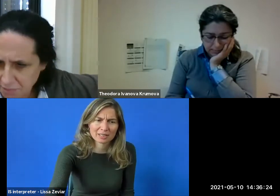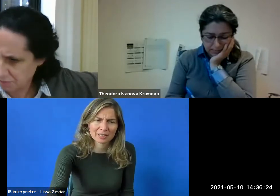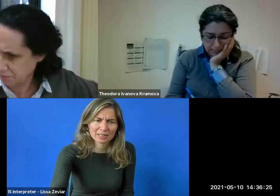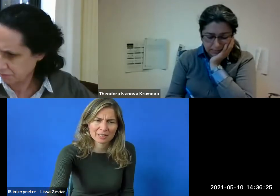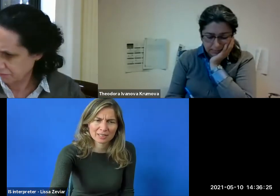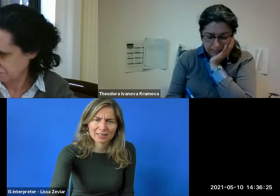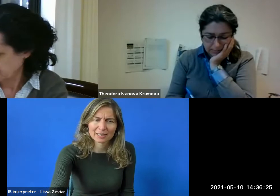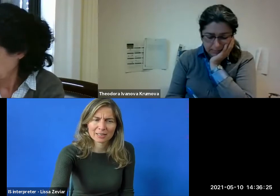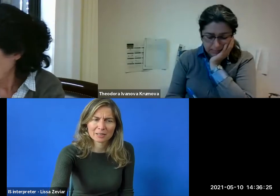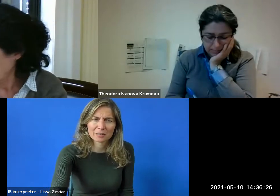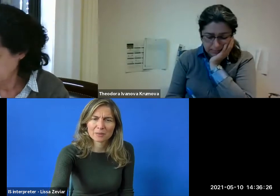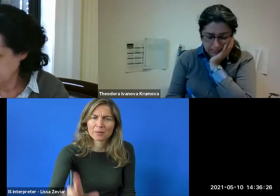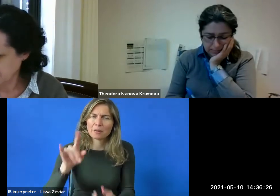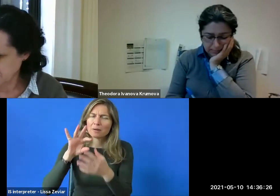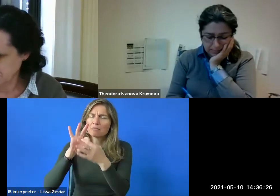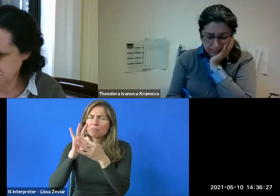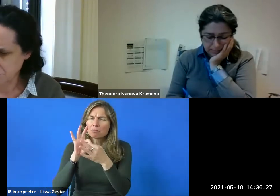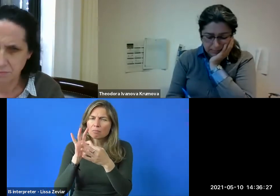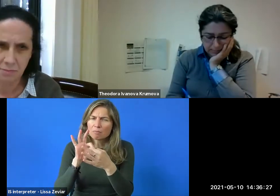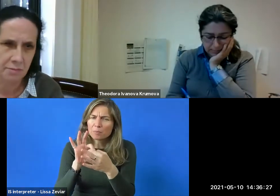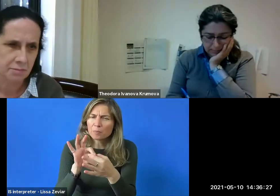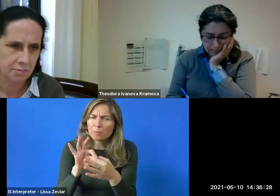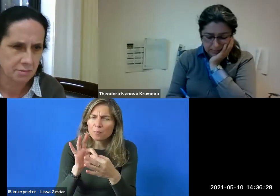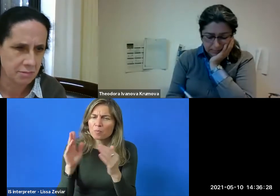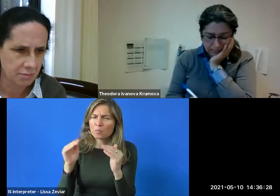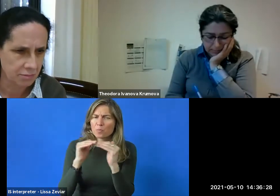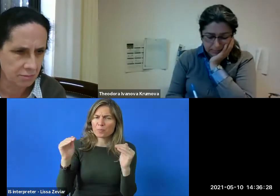Does the case need to be brought again to the state or if...